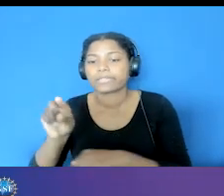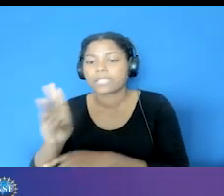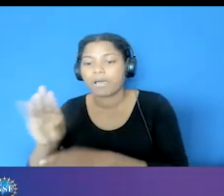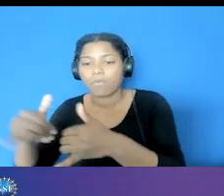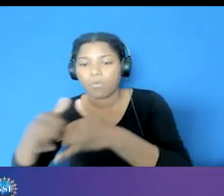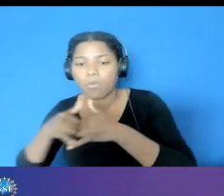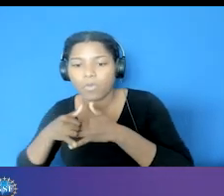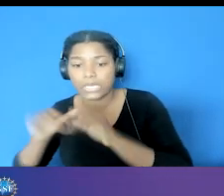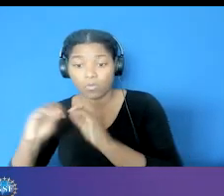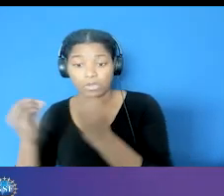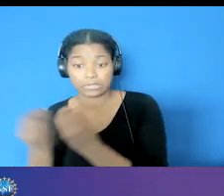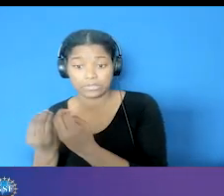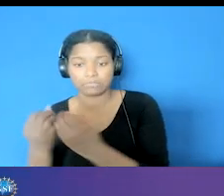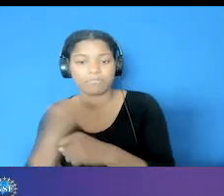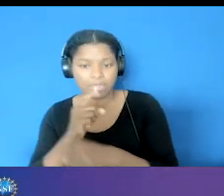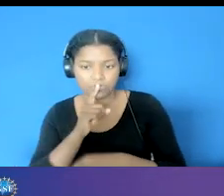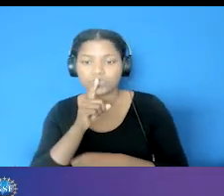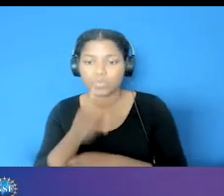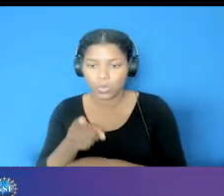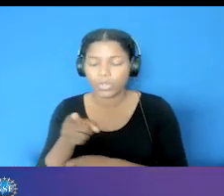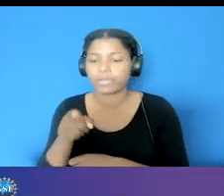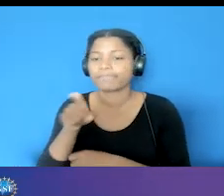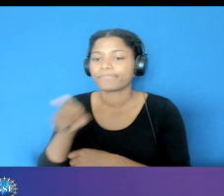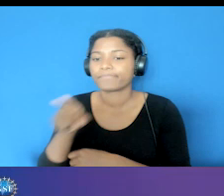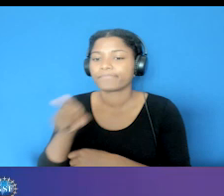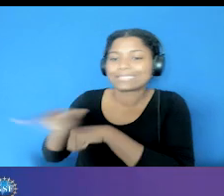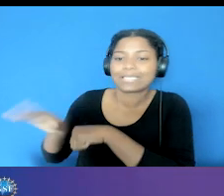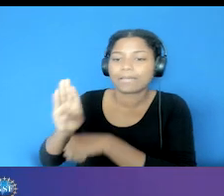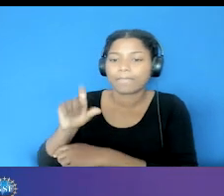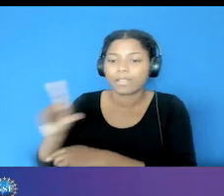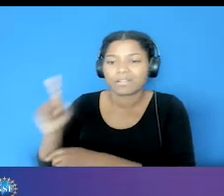You want to look for and make sure that you've billed NSF for any equipment that's been ordered.